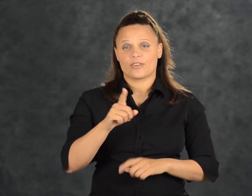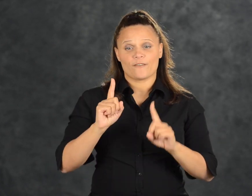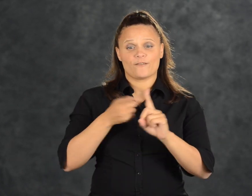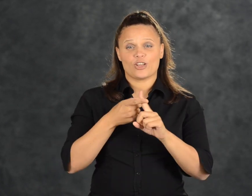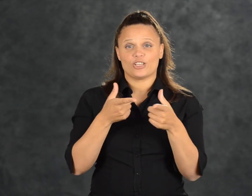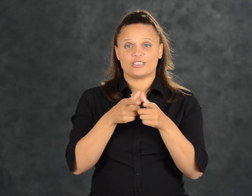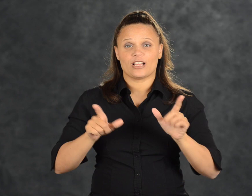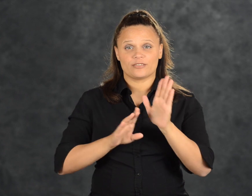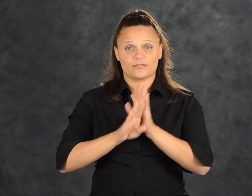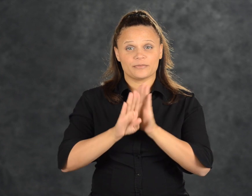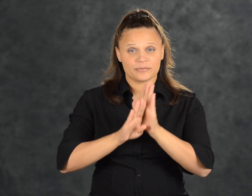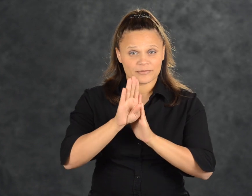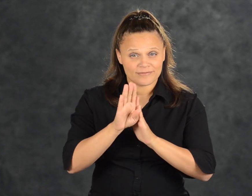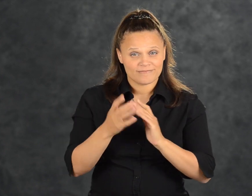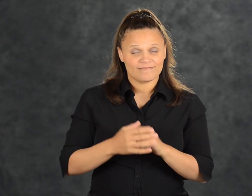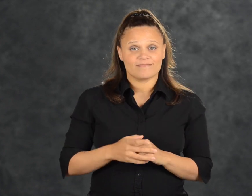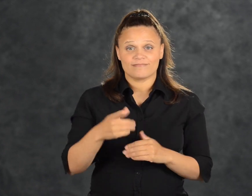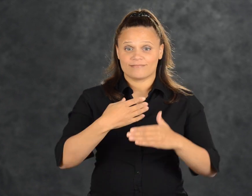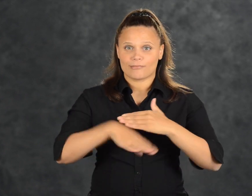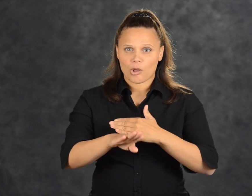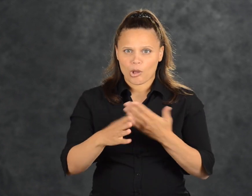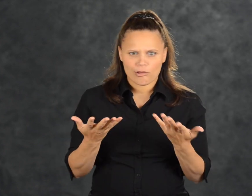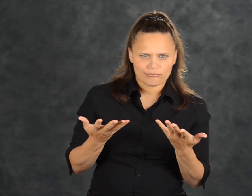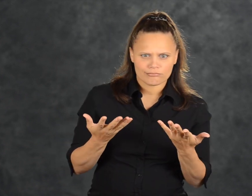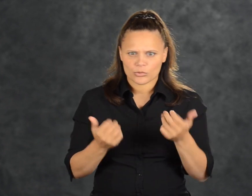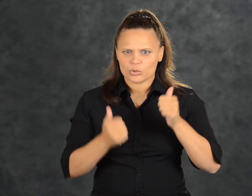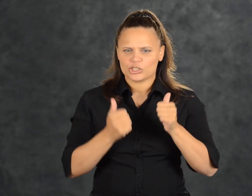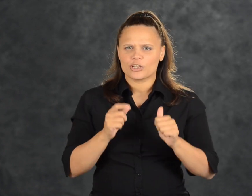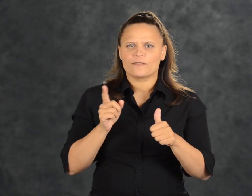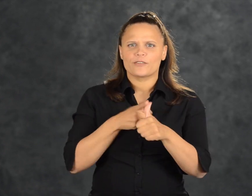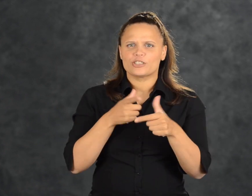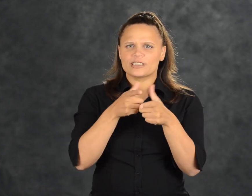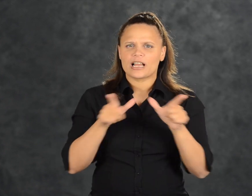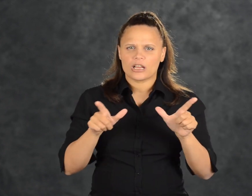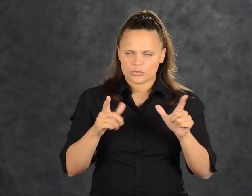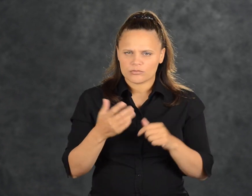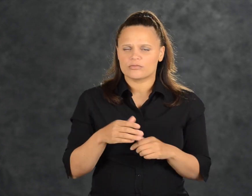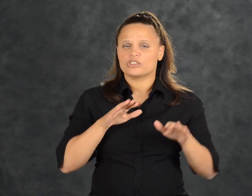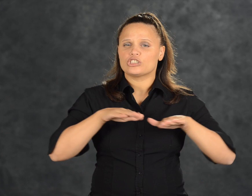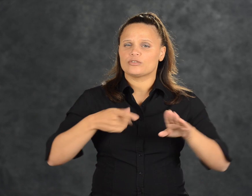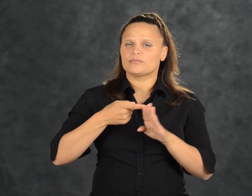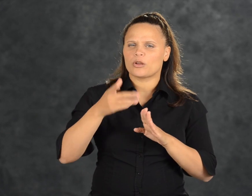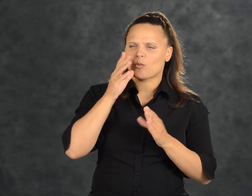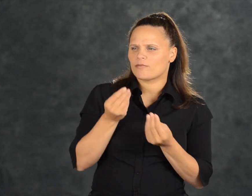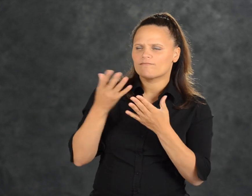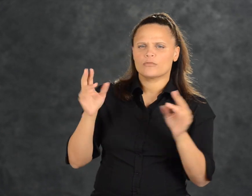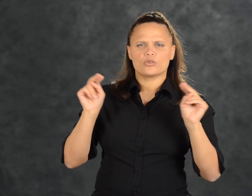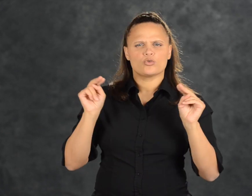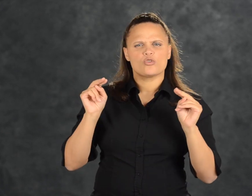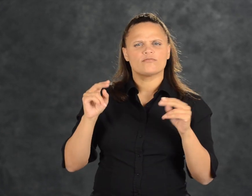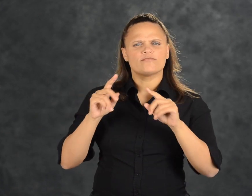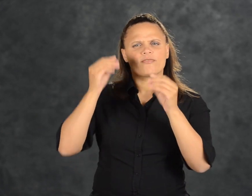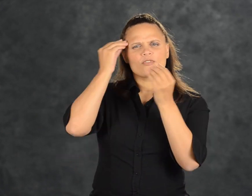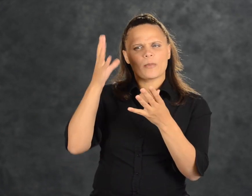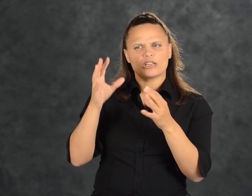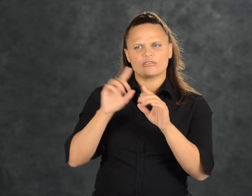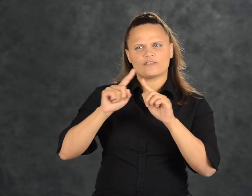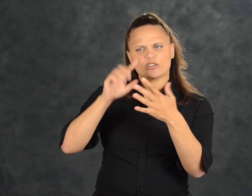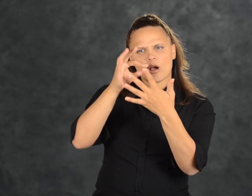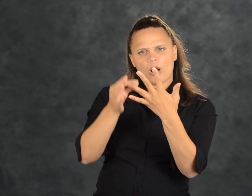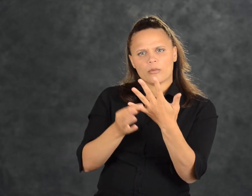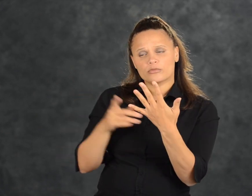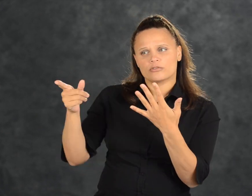They can provide objective information about choices parents have to make